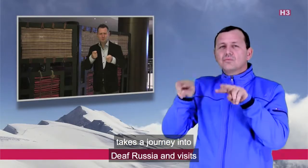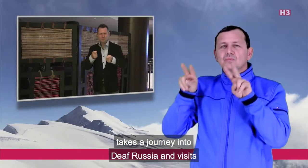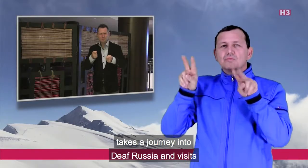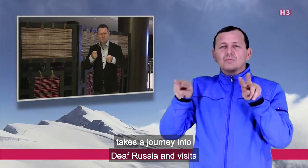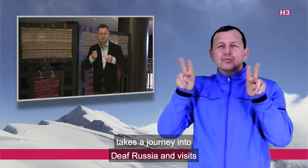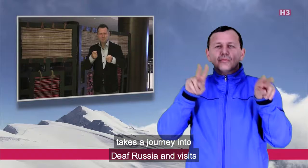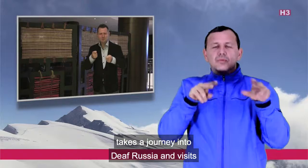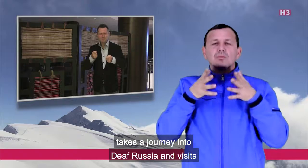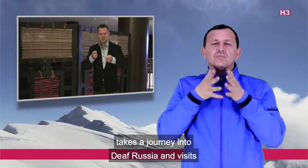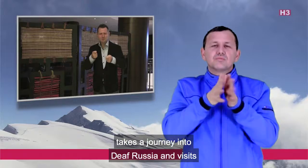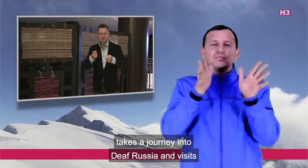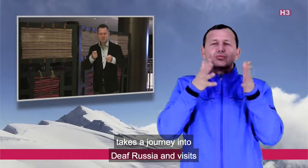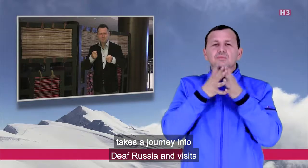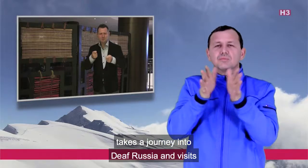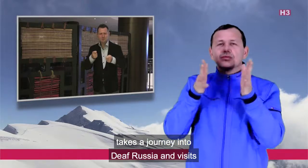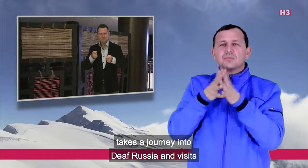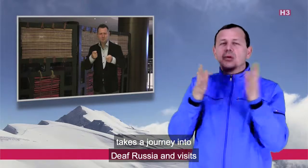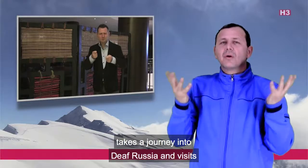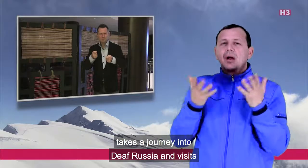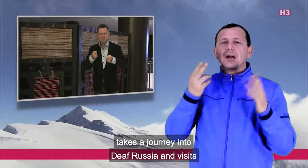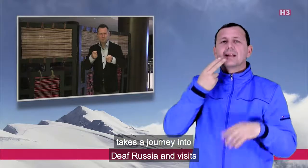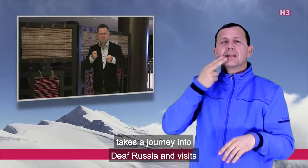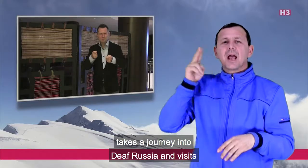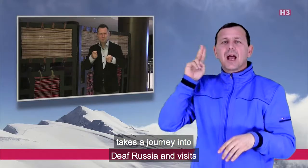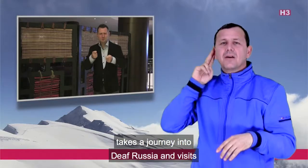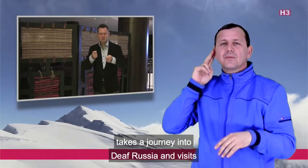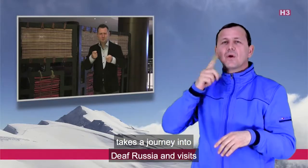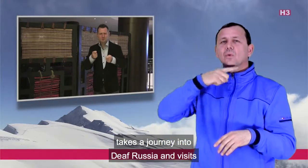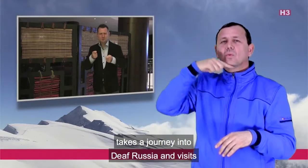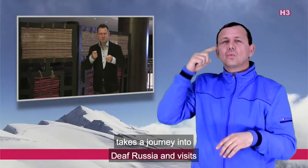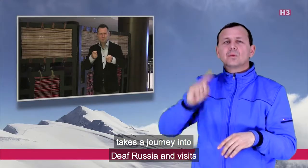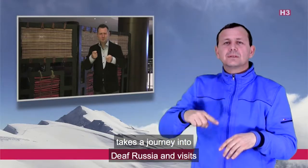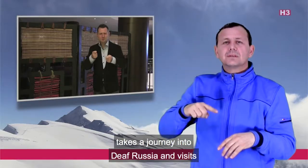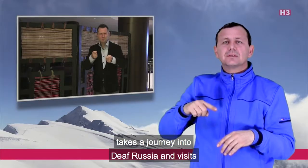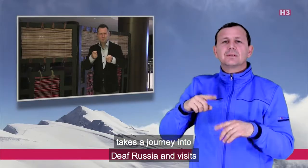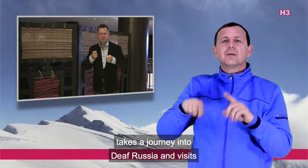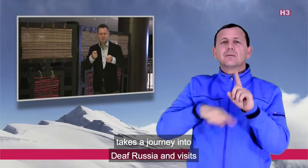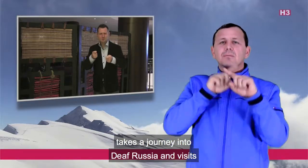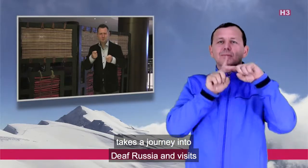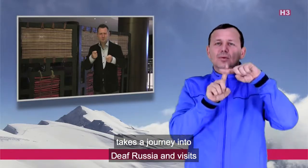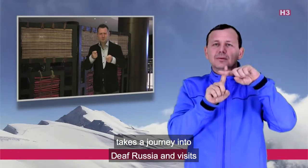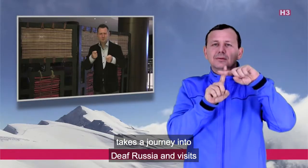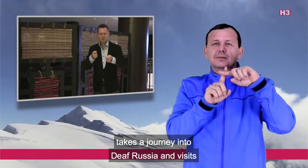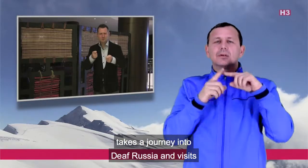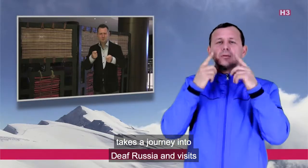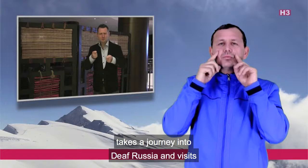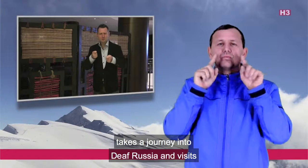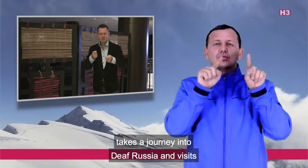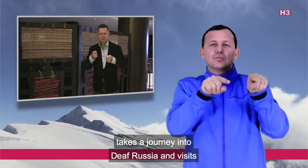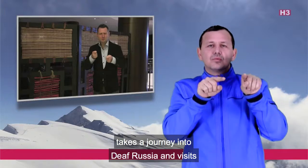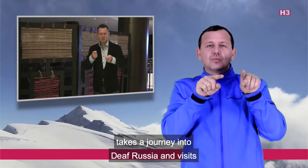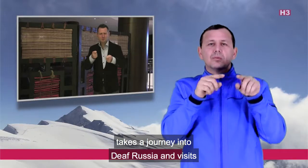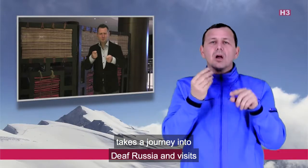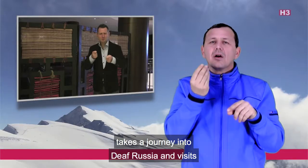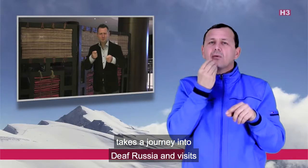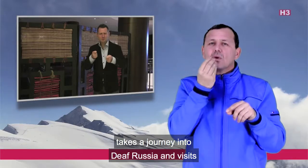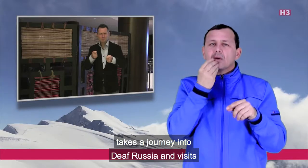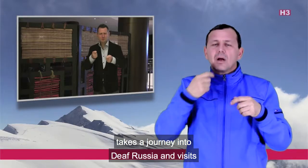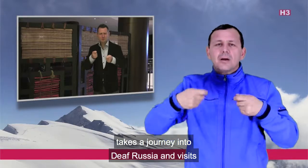takes a journey into Deaf Russia and visits